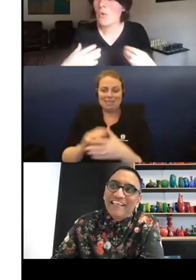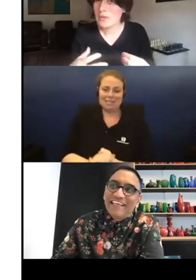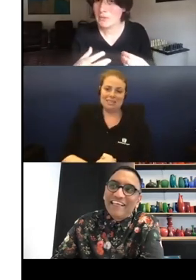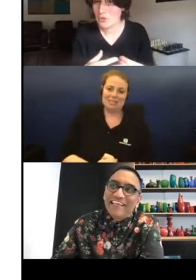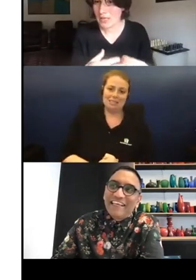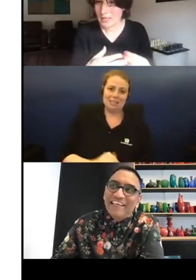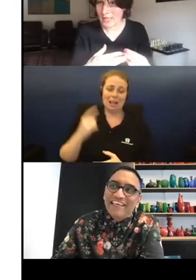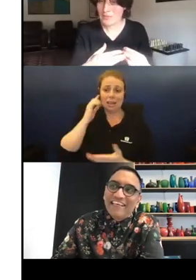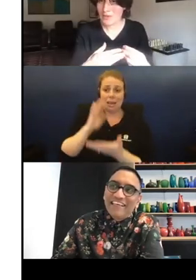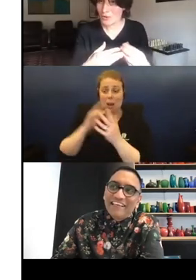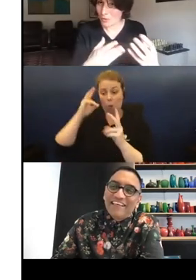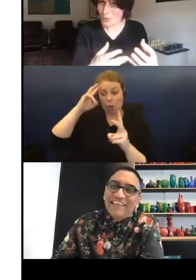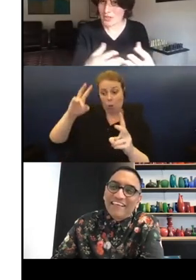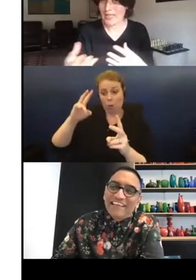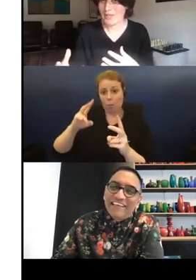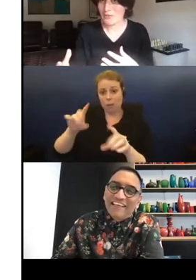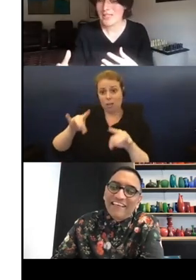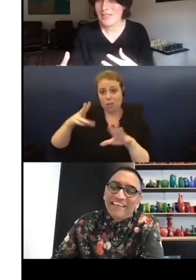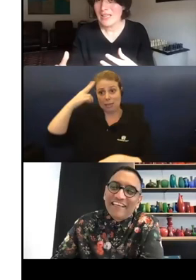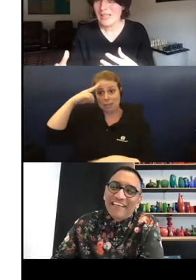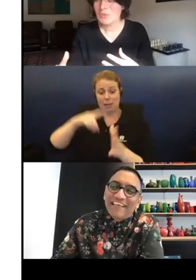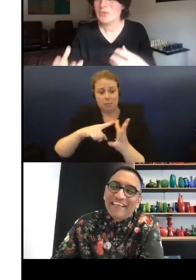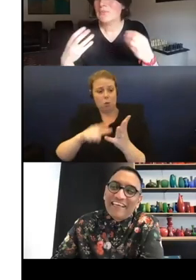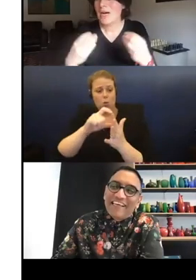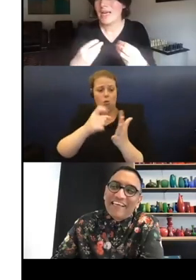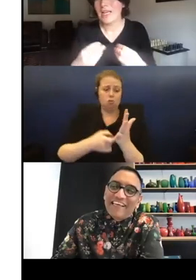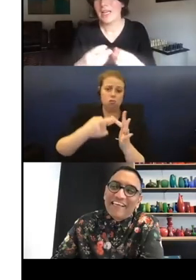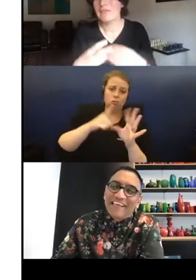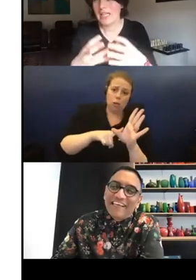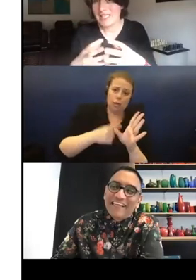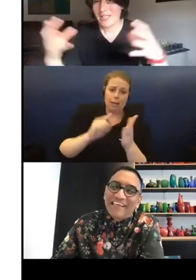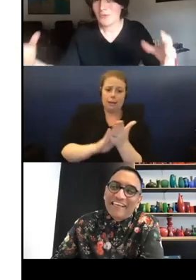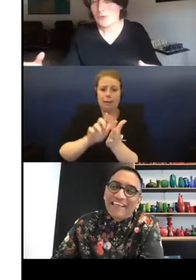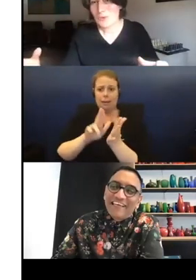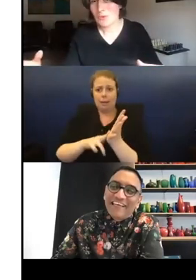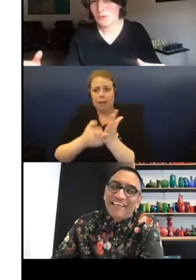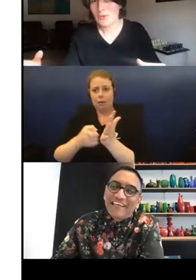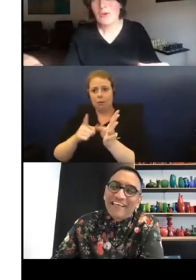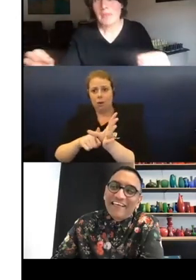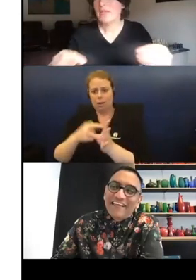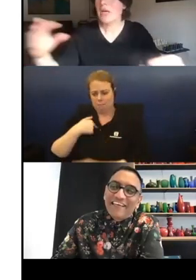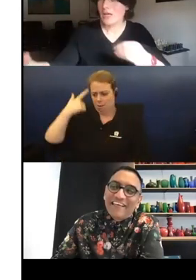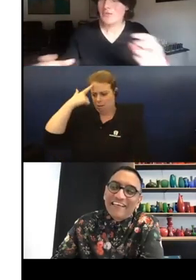australian names they called audrey and henry it was my kind of idea of sort of being part of this